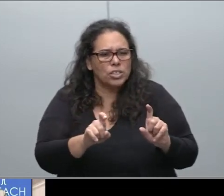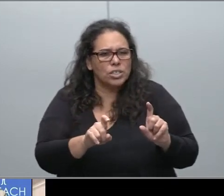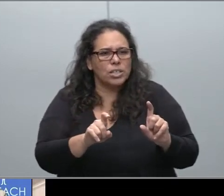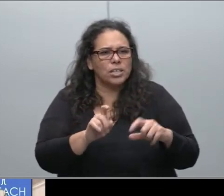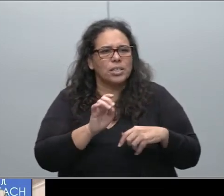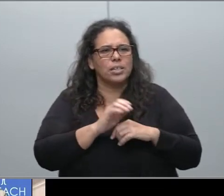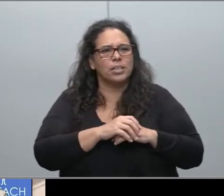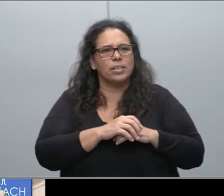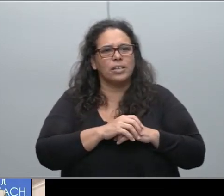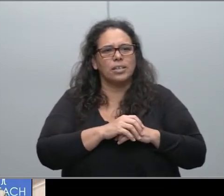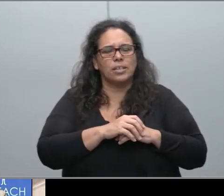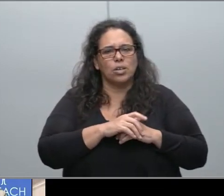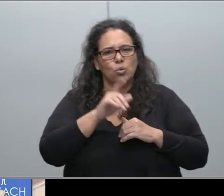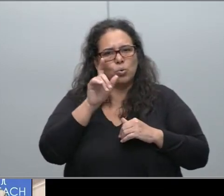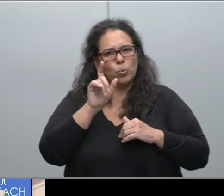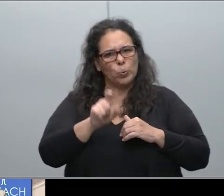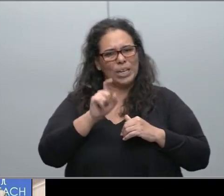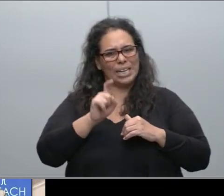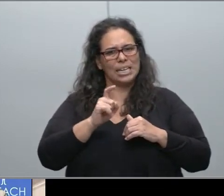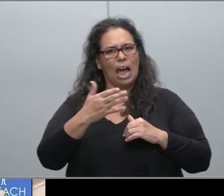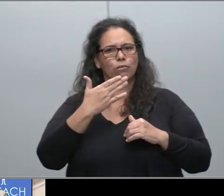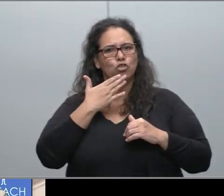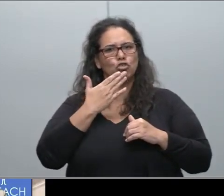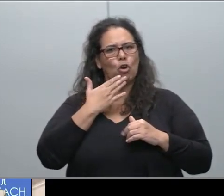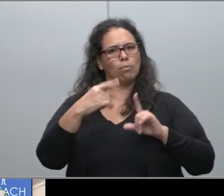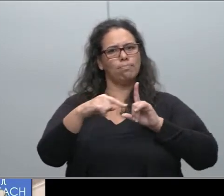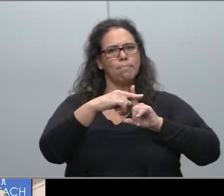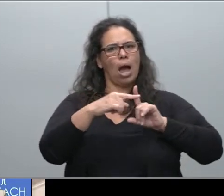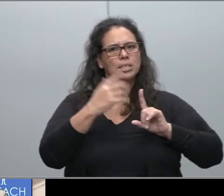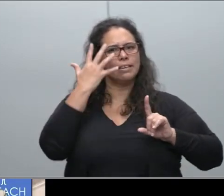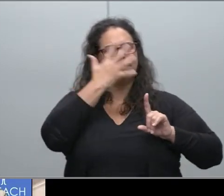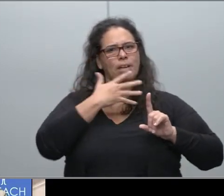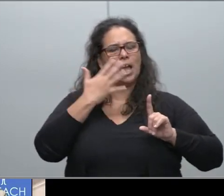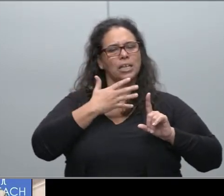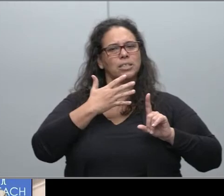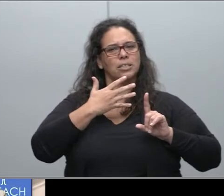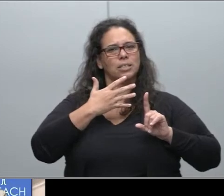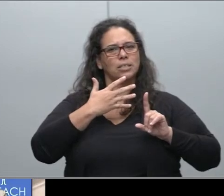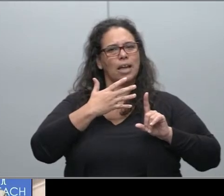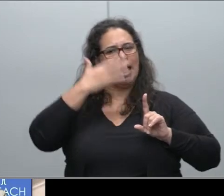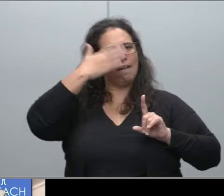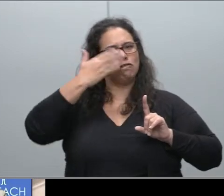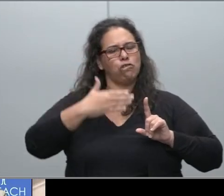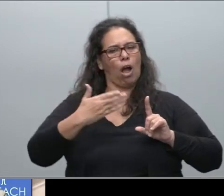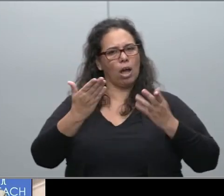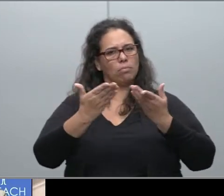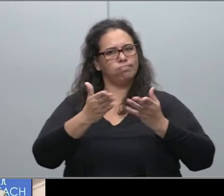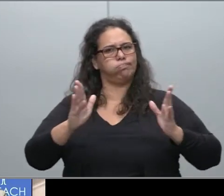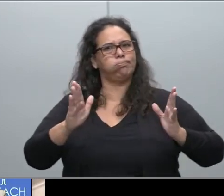We had the best IEP meeting we've had to date this Monday, and it was thanks to a great team. We felt heard and supported.